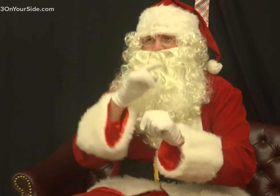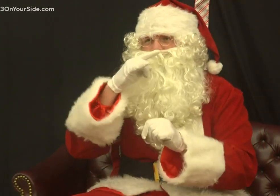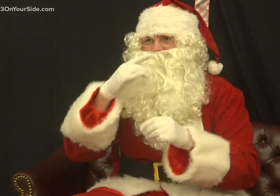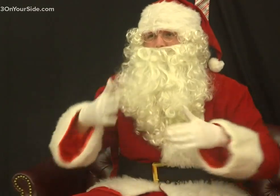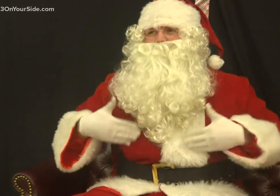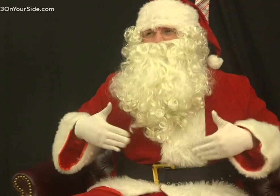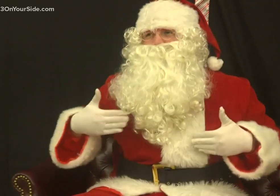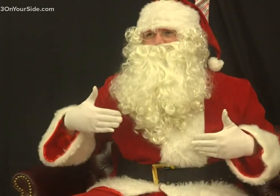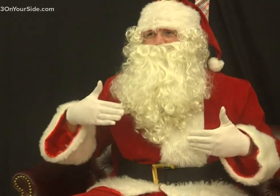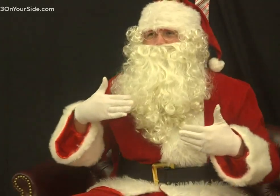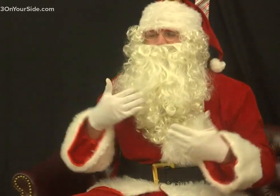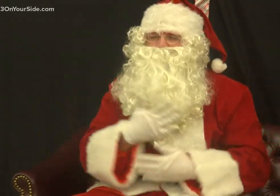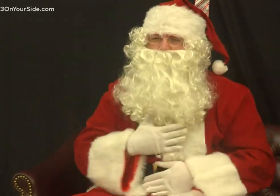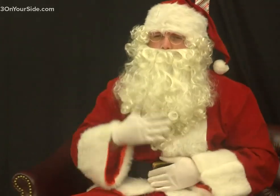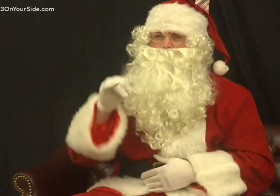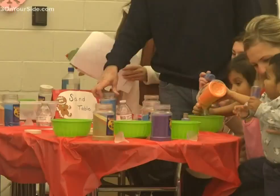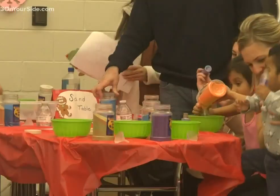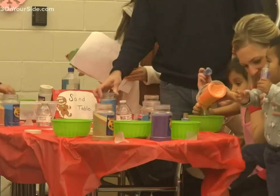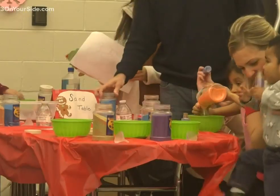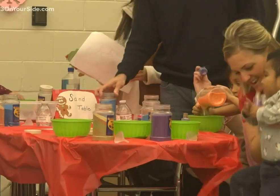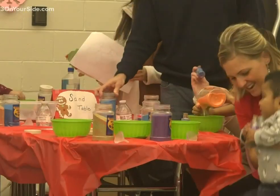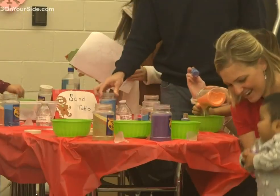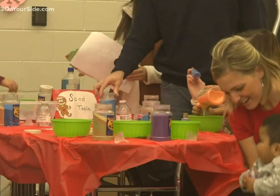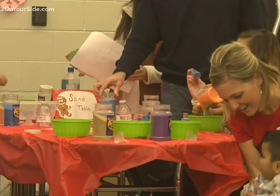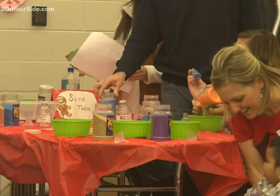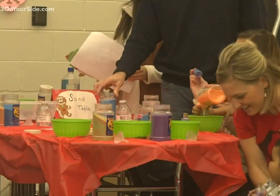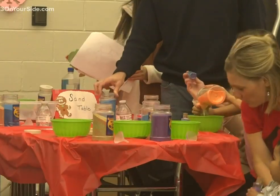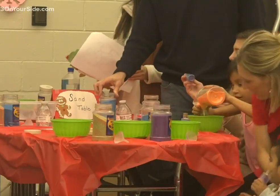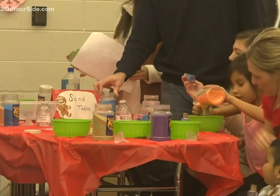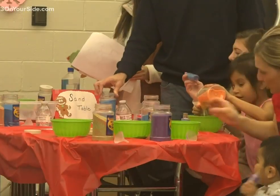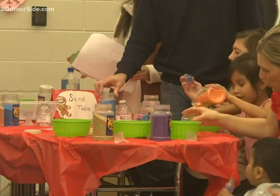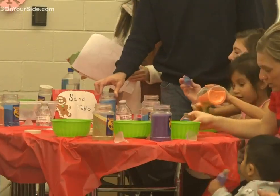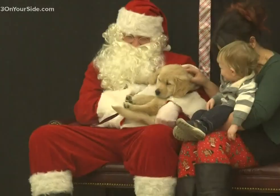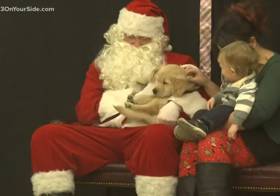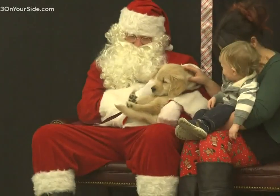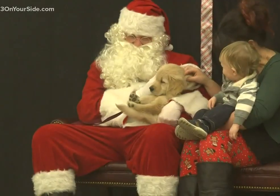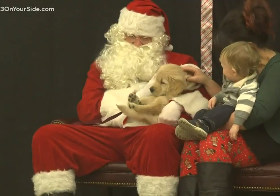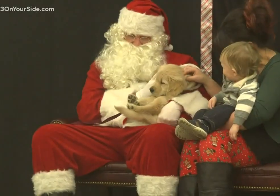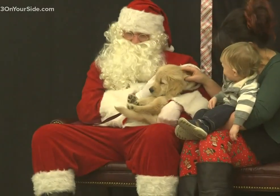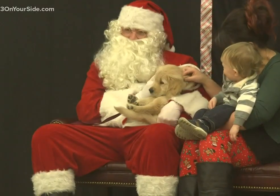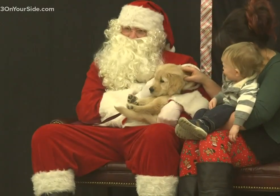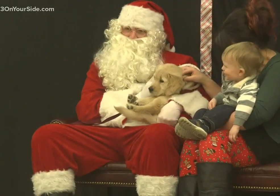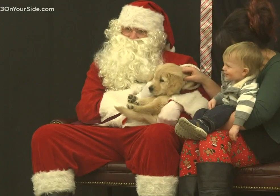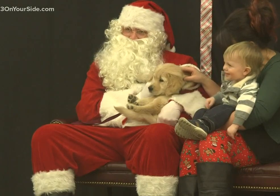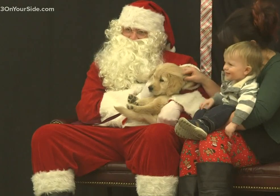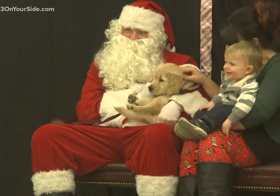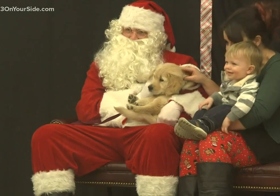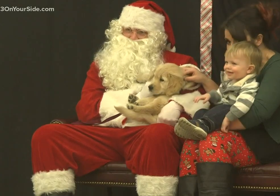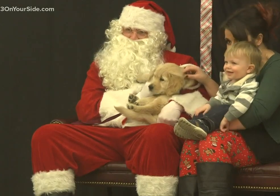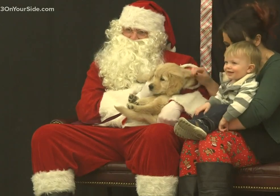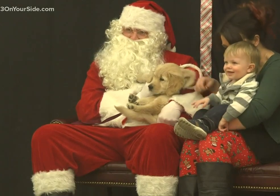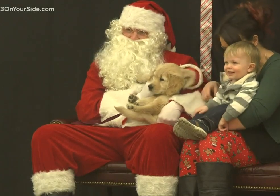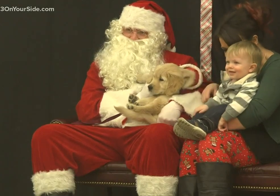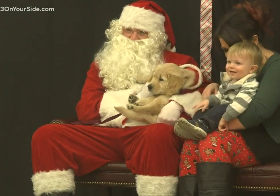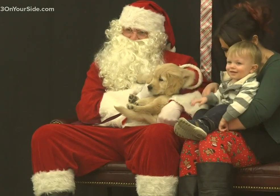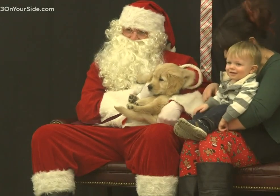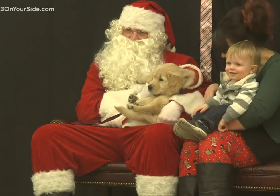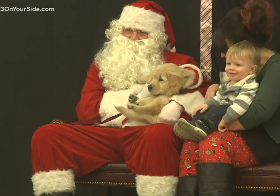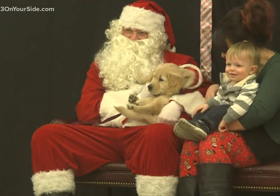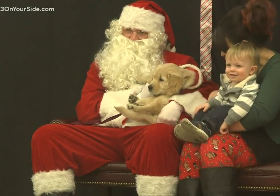WANTED FOR CHRISTMAS 4@SHE ASKE ME WHAT I WANT4@ED FOR CHRISTMA@ REALLY I'VE WANTED FOR CHRISTMAS 4@SHE ASKE ME WHAT I WANT4@ED FOR CHRISTMA@ REALLY I'VE ENJOYED WANTED FOR CHRISTMAS 4@SHE ASKE ME WHAT I WANT4@ED FOR CHRISTMA@ REALLY I'VE ENJOYED WORKING ME WHAT I WANT4@ED FOR CHRISTMA@ REALLY I'VE ENJOYED WORKING ME WHAT I WANT4@ED FOR CHRISTMA@ REALLY I'VE ENJOYED WORKING WITH ME WHAT I WANT4@ED FOR CHRISTMA@ REALLY I'VE ENJOYED WORKING WITH THE ME WHAT I WANT4@ED FOR CHRISTMA@ REALLY I'VE ENJOYED WORKING WITH THE KIDS. ME WHAT I WANT4@ED FOR CHRISTMA@ REALLY I'VE ENJOYED WORKING WITH THE KIDS. I'D ME WHAT I WANT4@ED FOR CHRISTMA@ REALLY I'VE ENJOYED WORKING WITH THE KIDS. I'D LIKE ME WHAT I WANT4@ED FOR CHRISTMA@ REALLY I'VE ENJOYED WORKING WITH THE KIDS. I'D LIKE TO ME WHAT I WANT4@ED FOR CHRISTMA@ REALLY I'VE ENJOYED WORKING WITH THE KIDS. I'D LIKE TO MAKE REALLY I'VE ENJOYED WORKING WITH THE KIDS. I'D LIKE TO MAKE REALLY I'VE ENJOYED WORKING WITH THE KIDS. I'D LIKE TO MAKE THE REALLY I'VE ENJOYED WORKING WITH THE KIDS. I'D LIKE TO MAKE THE KIDS REALLY I'VE ENJOYED WORKING WITH THE KIDS. I'D LIKE TO MAKE THE KIDS HAPPY. REALLY I'VE ENJOYED WORKING WITH THE KIDS. I'D LIKE TO MAKE THE KIDS HAPPY. YOUR REALLY I'VE ENJOYED WORKING WITH THE KIDS. I'D LIKE TO MAKE THE KIDS HAPPY. YOUR KIDS REALLY I'VE ENJOYED WORKING WITH THE KIDS. I'D LIKE TO MAKE THE KIDS HAPPY. YOUR KIDS GOT